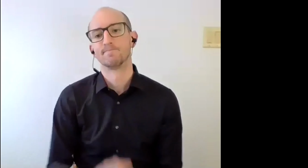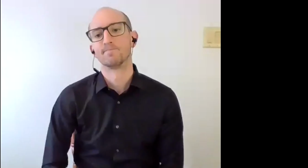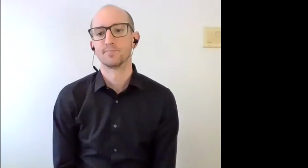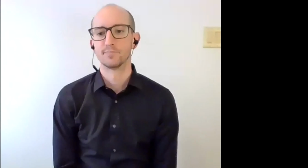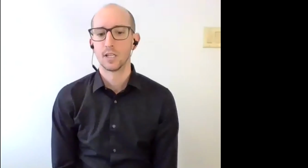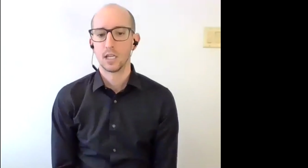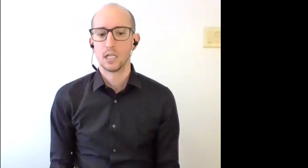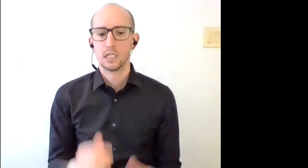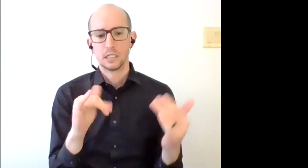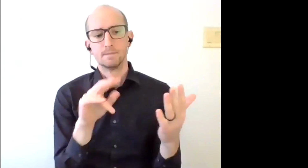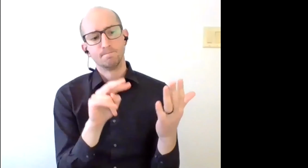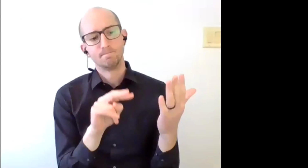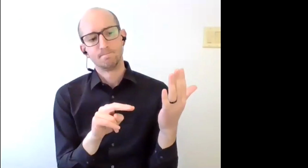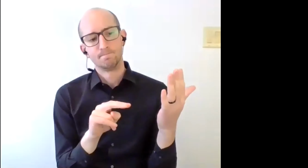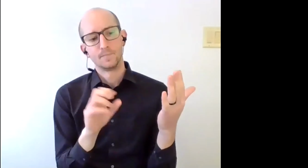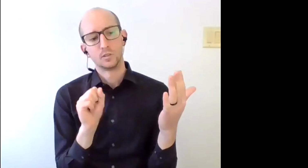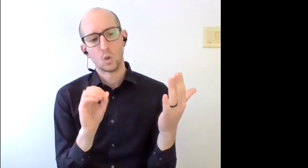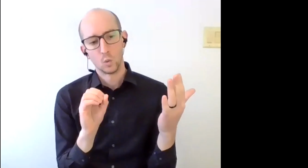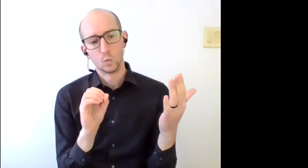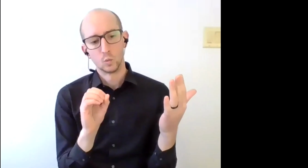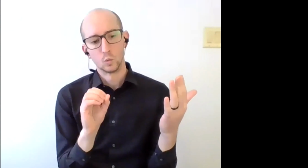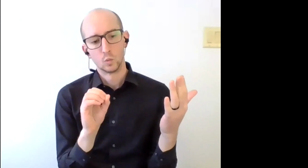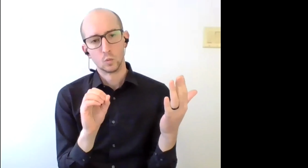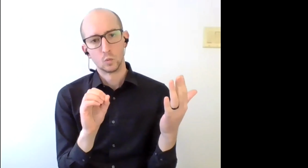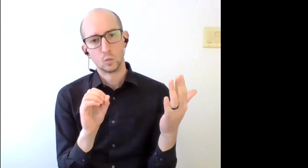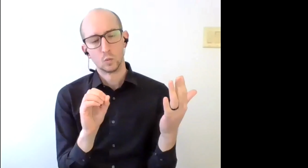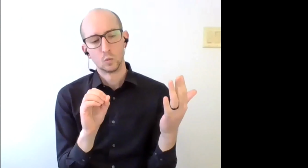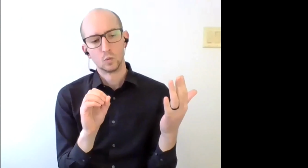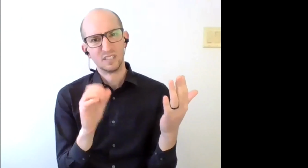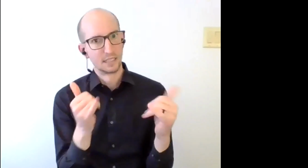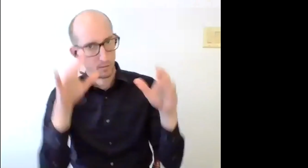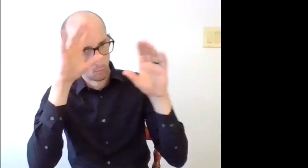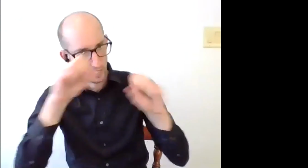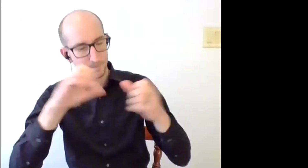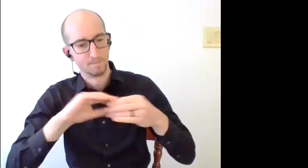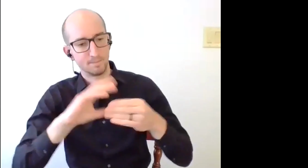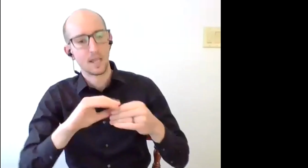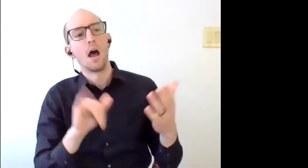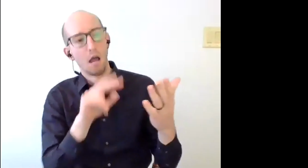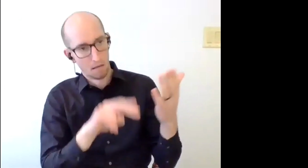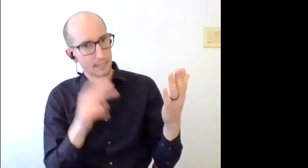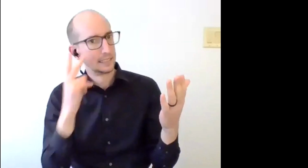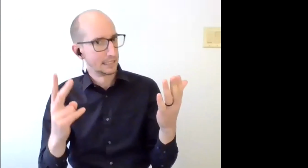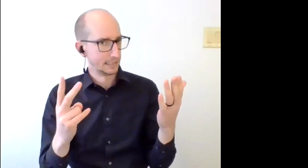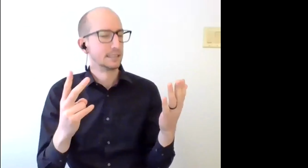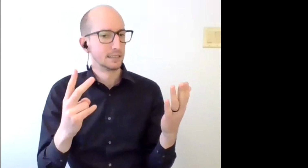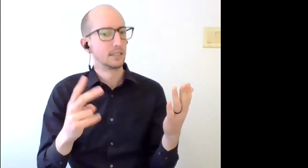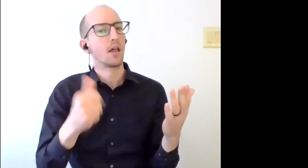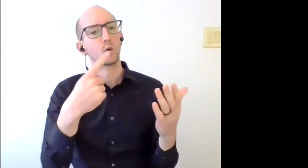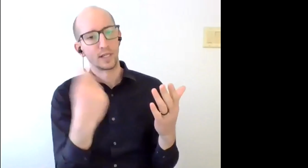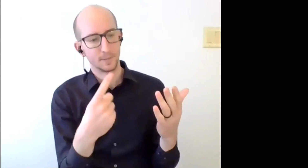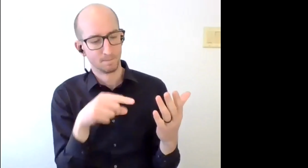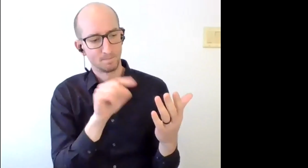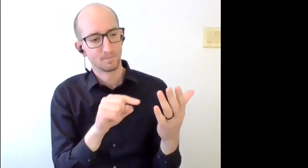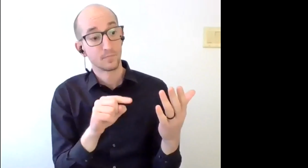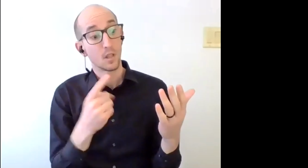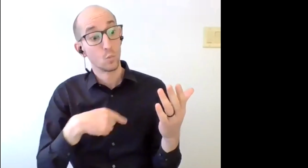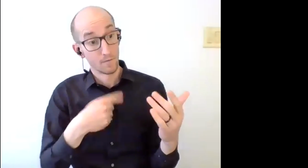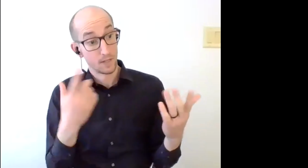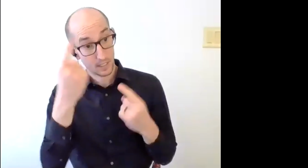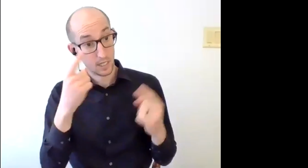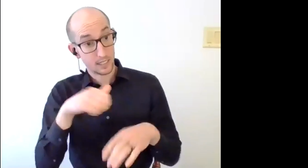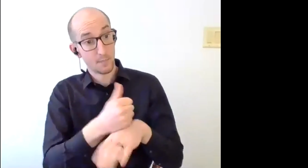you.